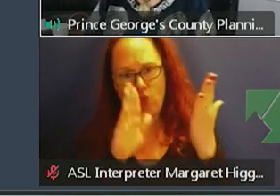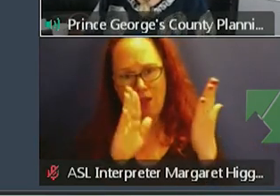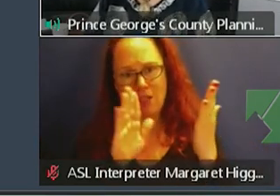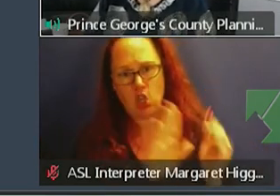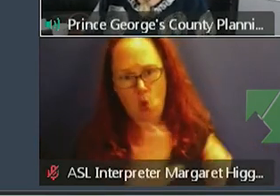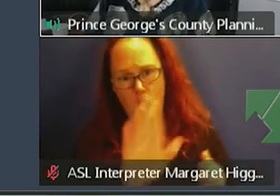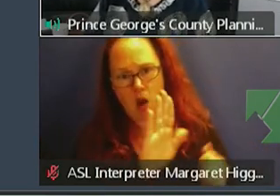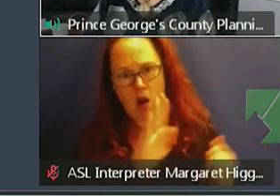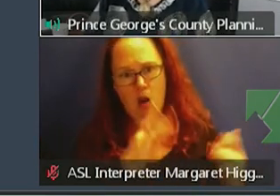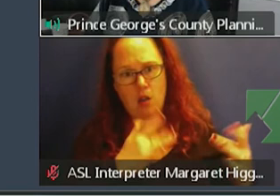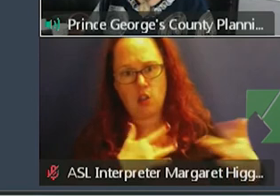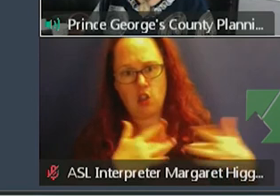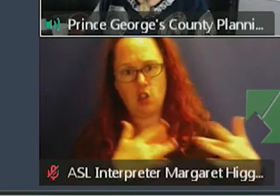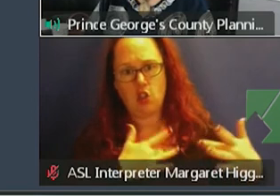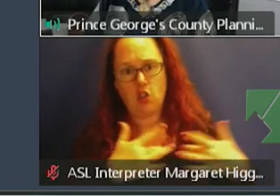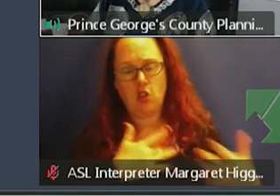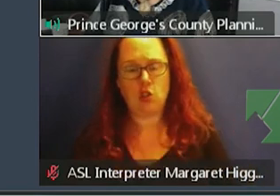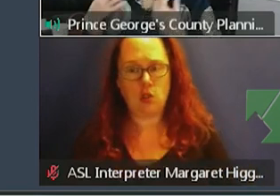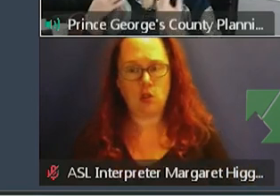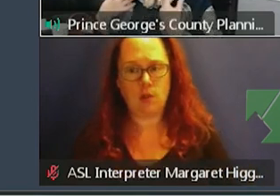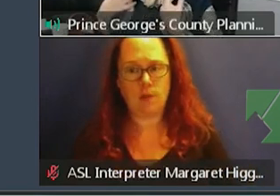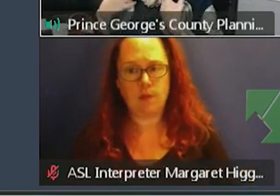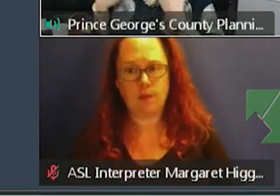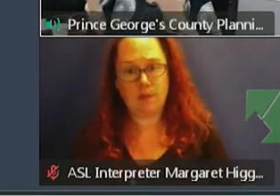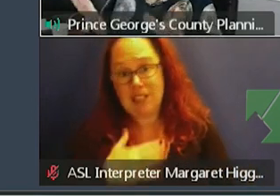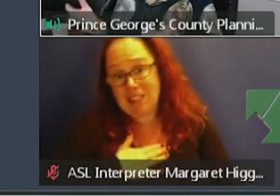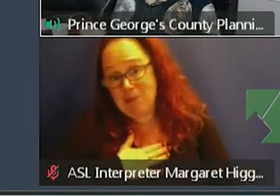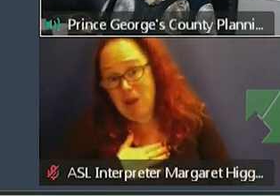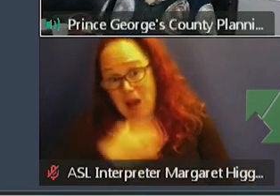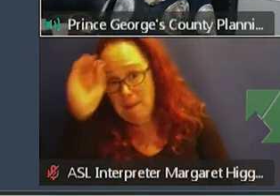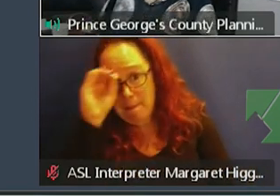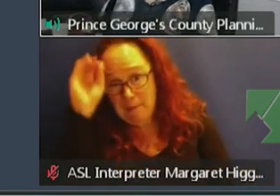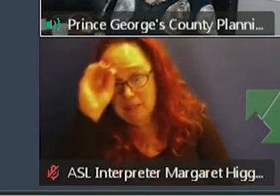And. So that's just me thinking aloud, which, you know,